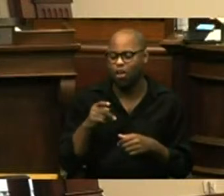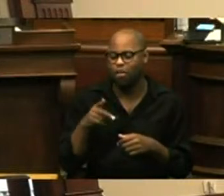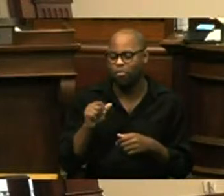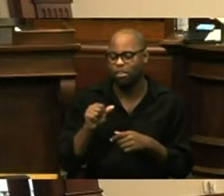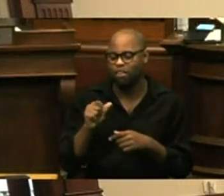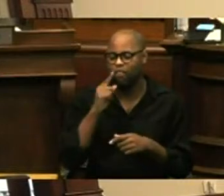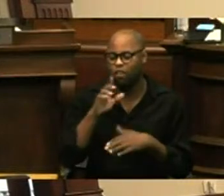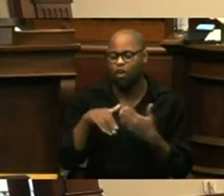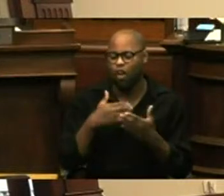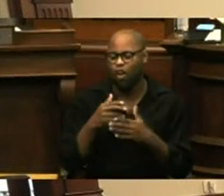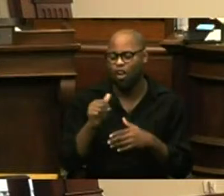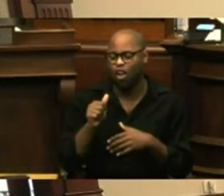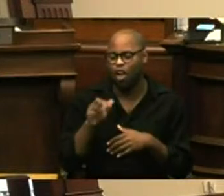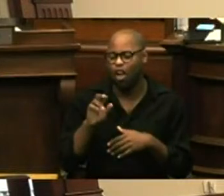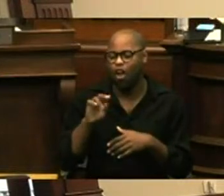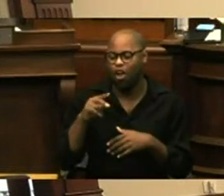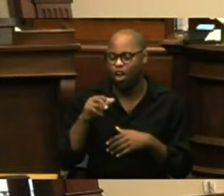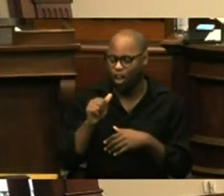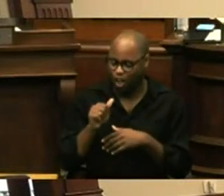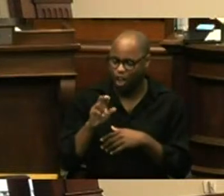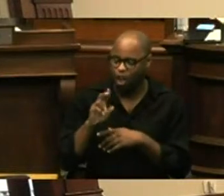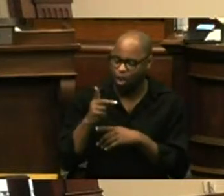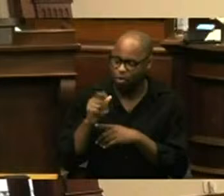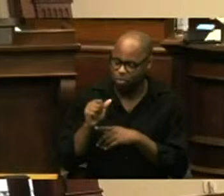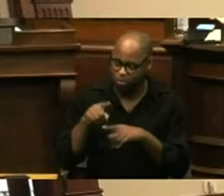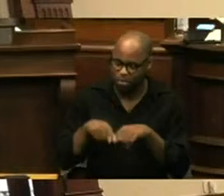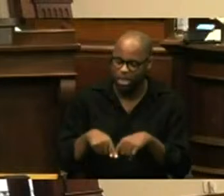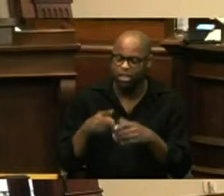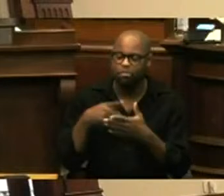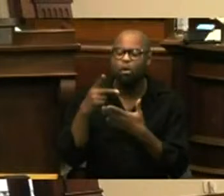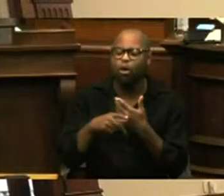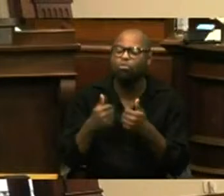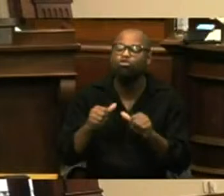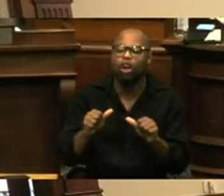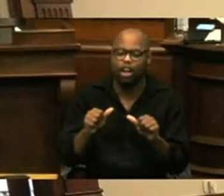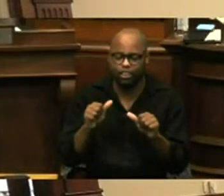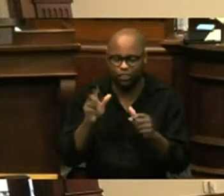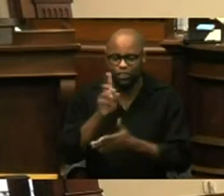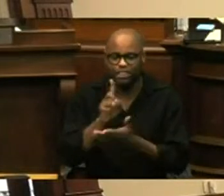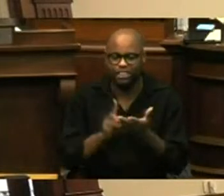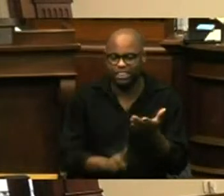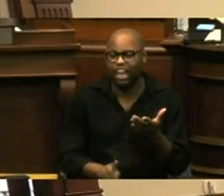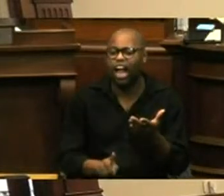program. I know that we had the Barona group doing the Arpa evaluation overall for all Arpa